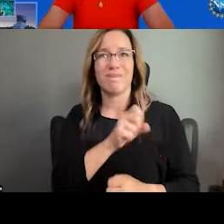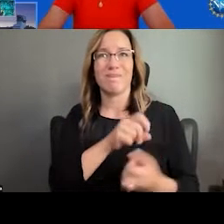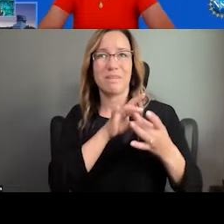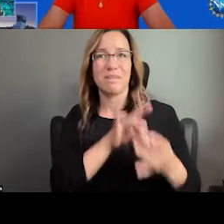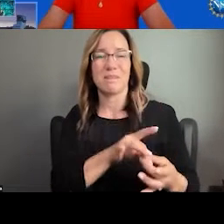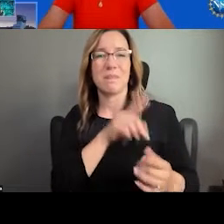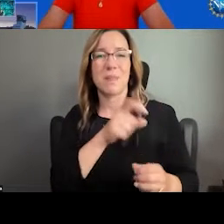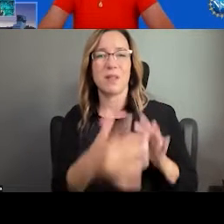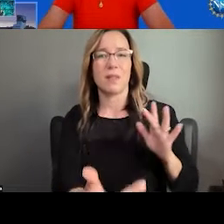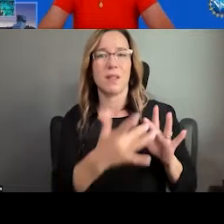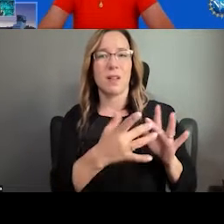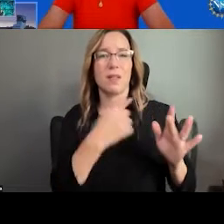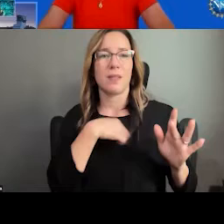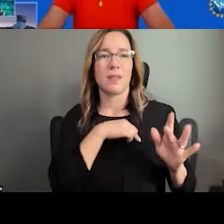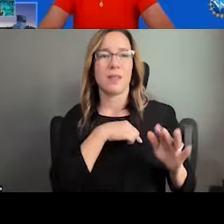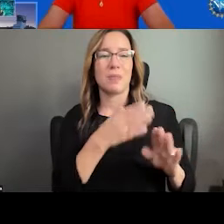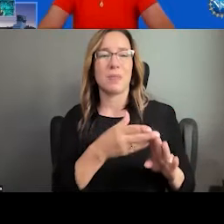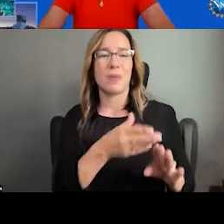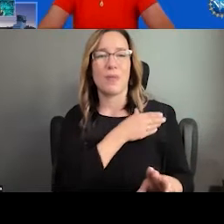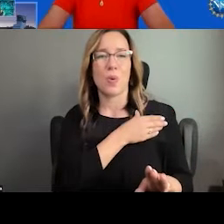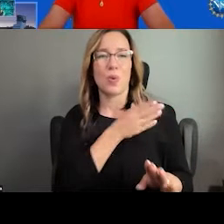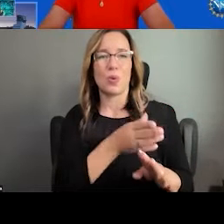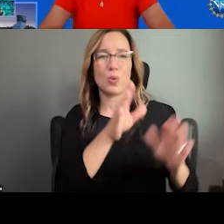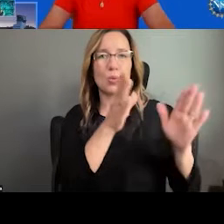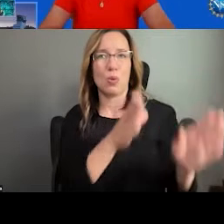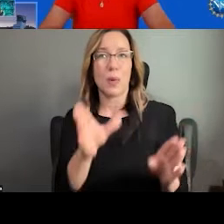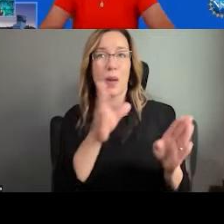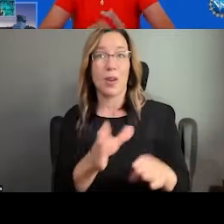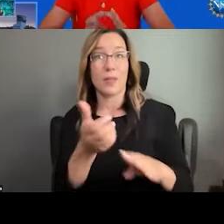preparing and submitting that proposal to NSF.